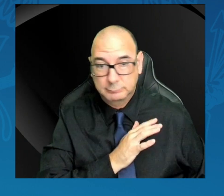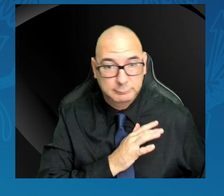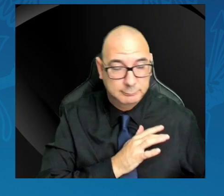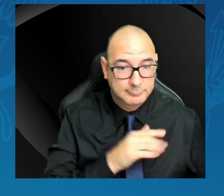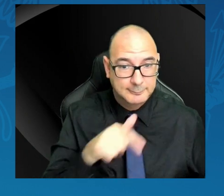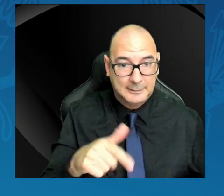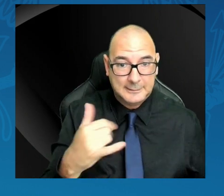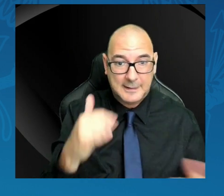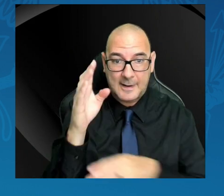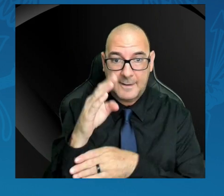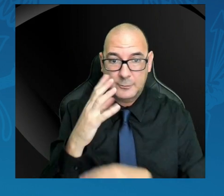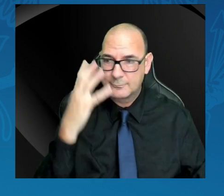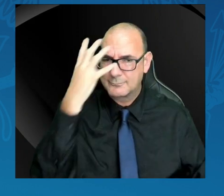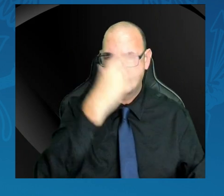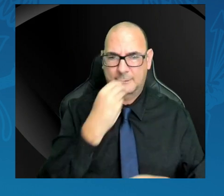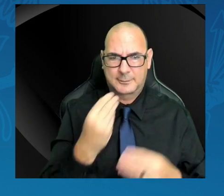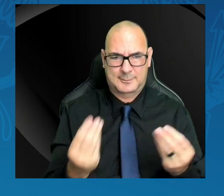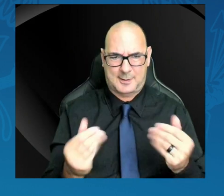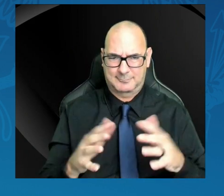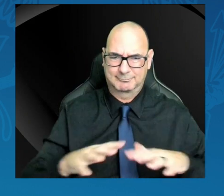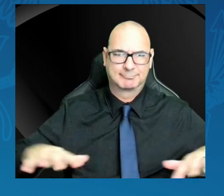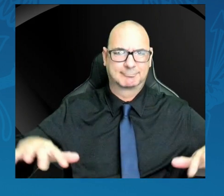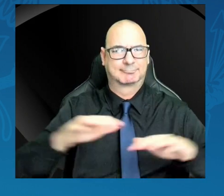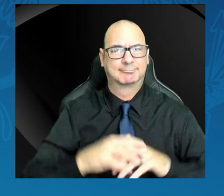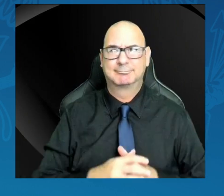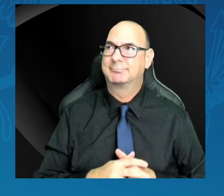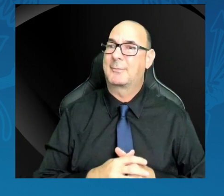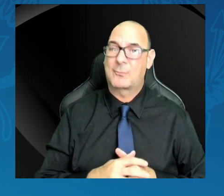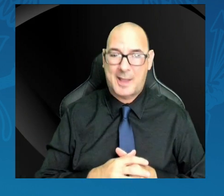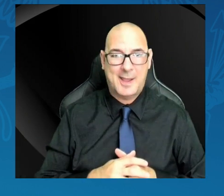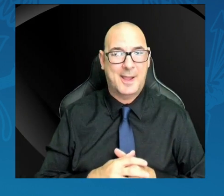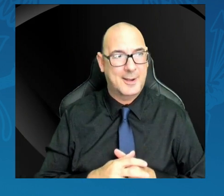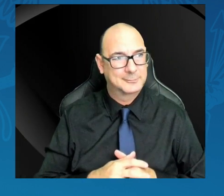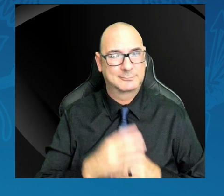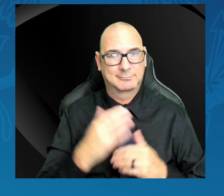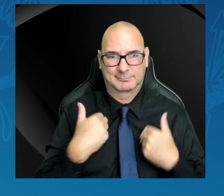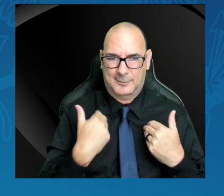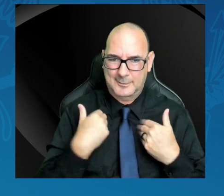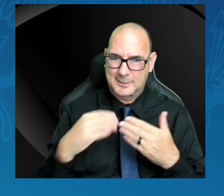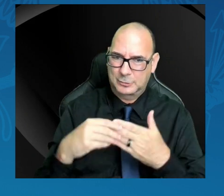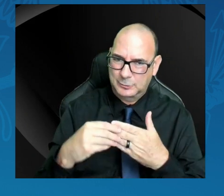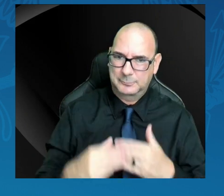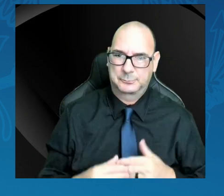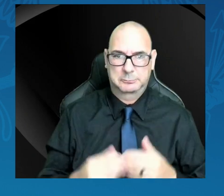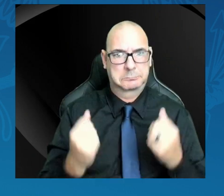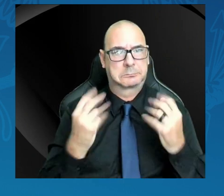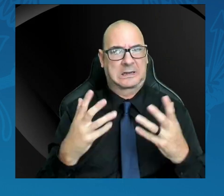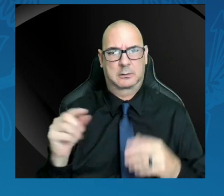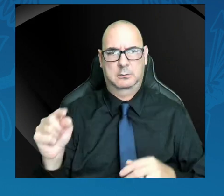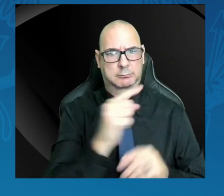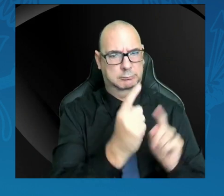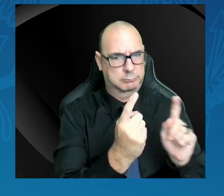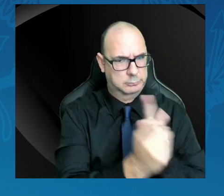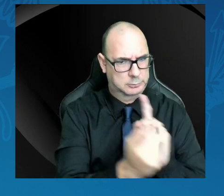with these incredible young leaders, so many of whom we met before I walked into here just now. Anne Marie, you say you're one of them.